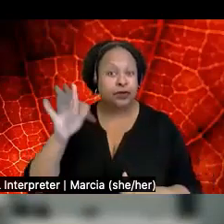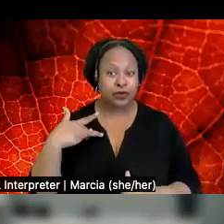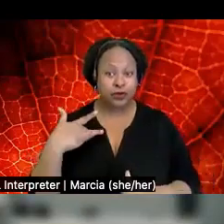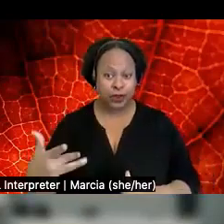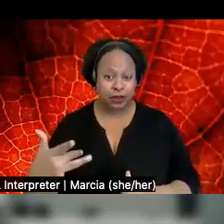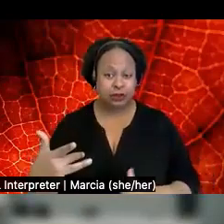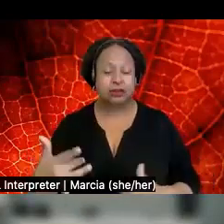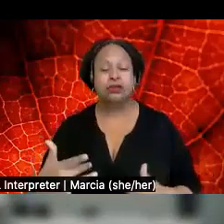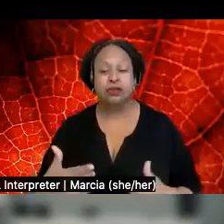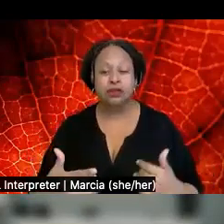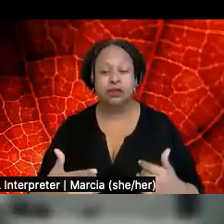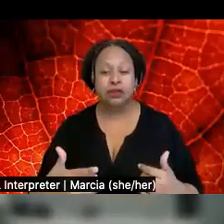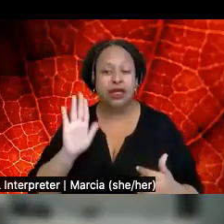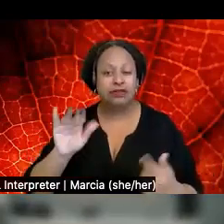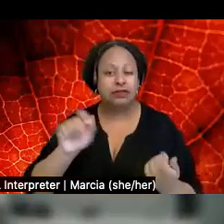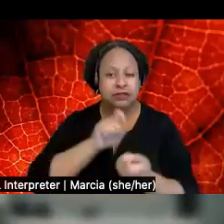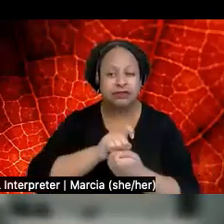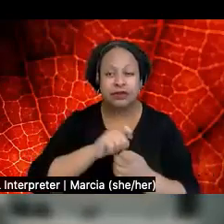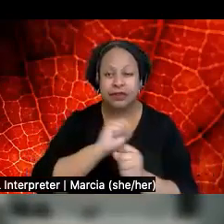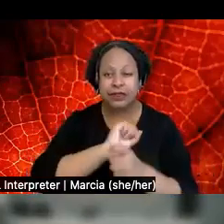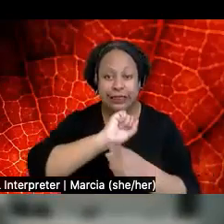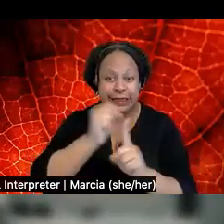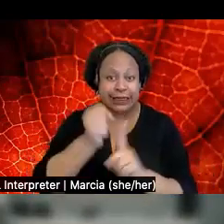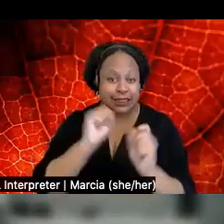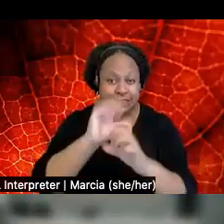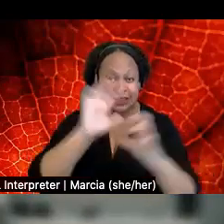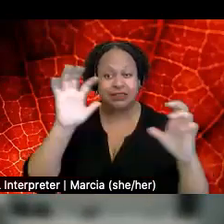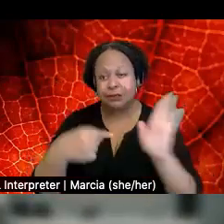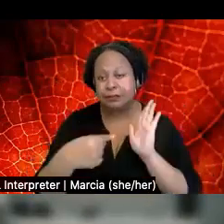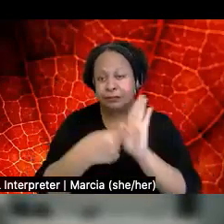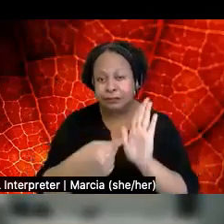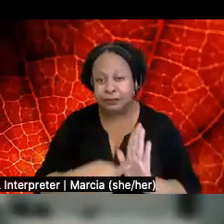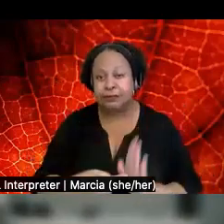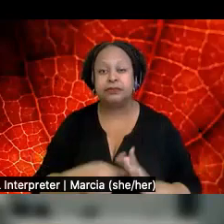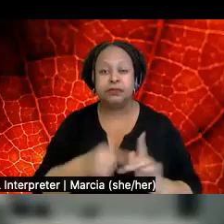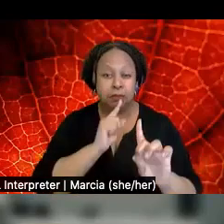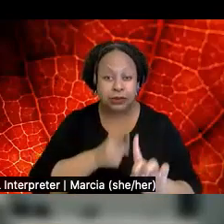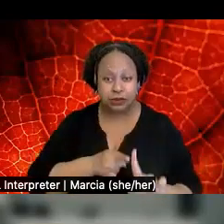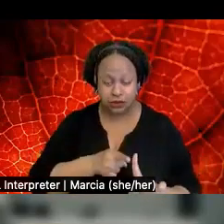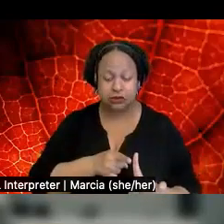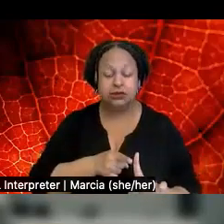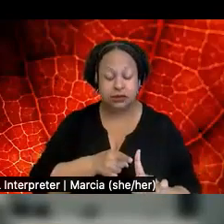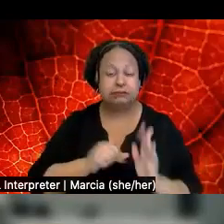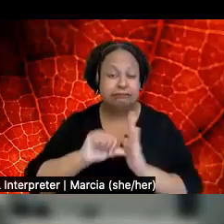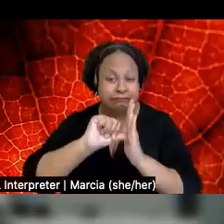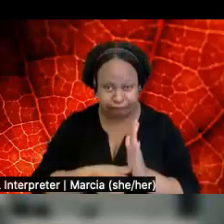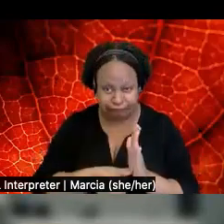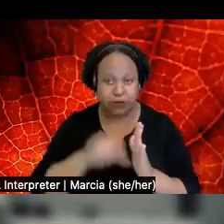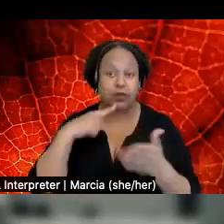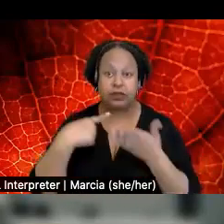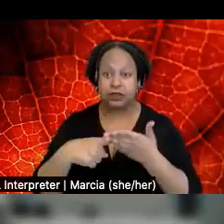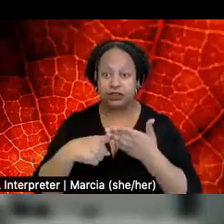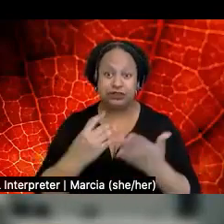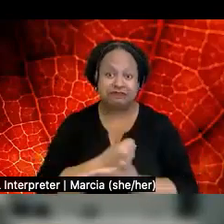of case scenarios to demonstrate some of the points in for the discussion. Next slide.